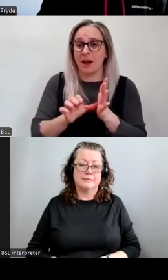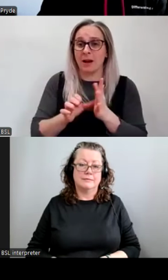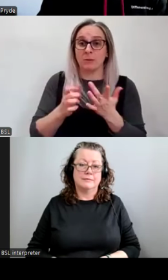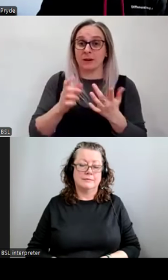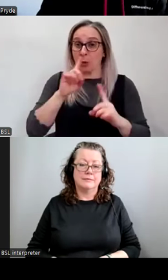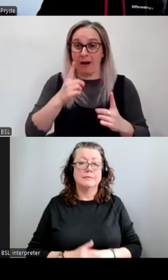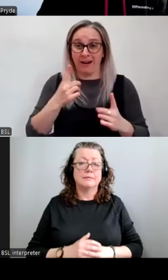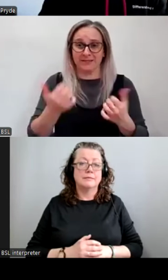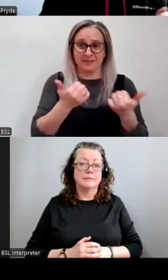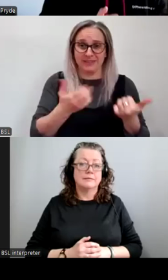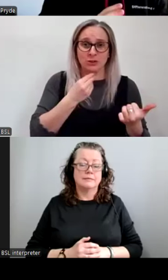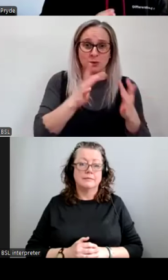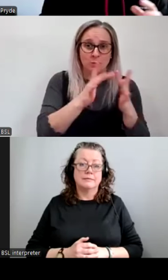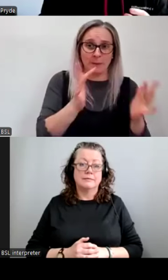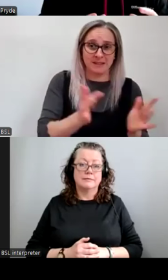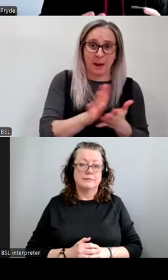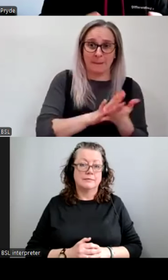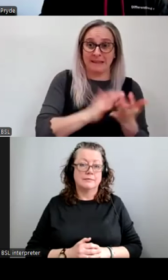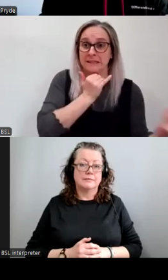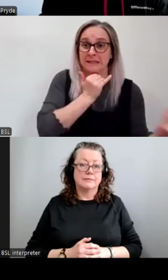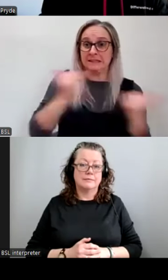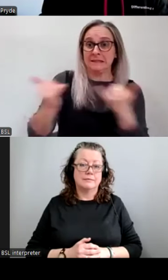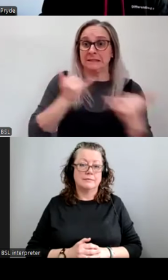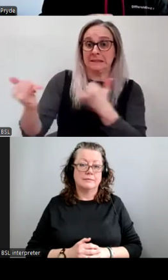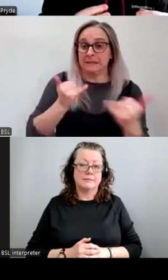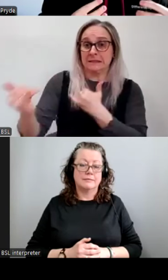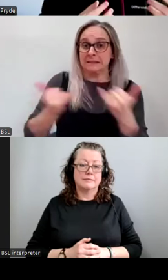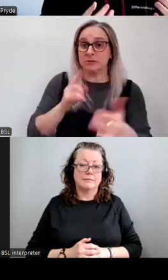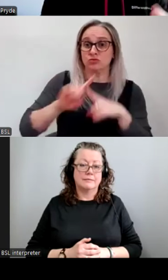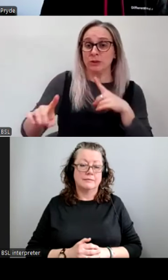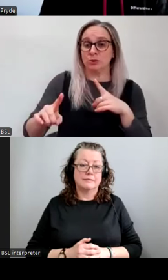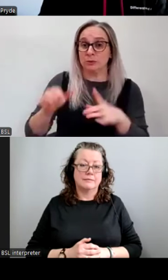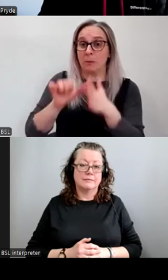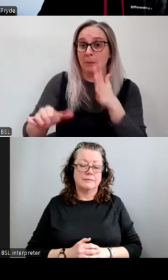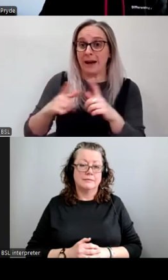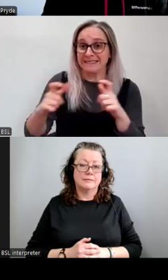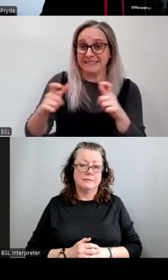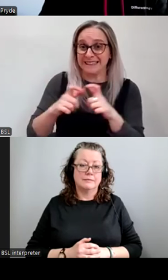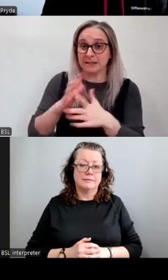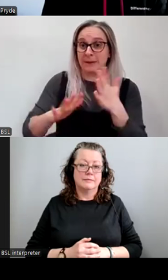When people do abandon bookings due to not being able to complete journeys or become frustrated, we do lose revenue.